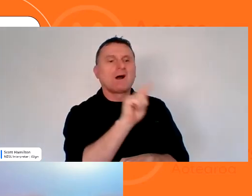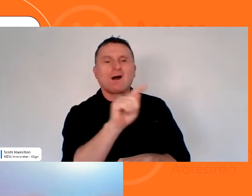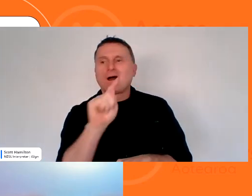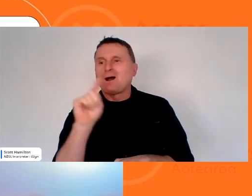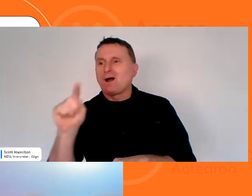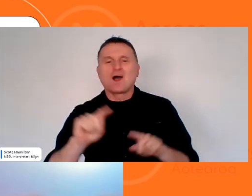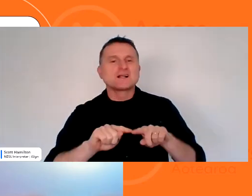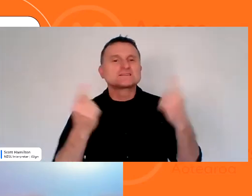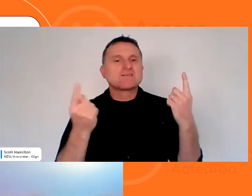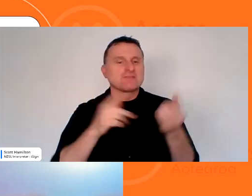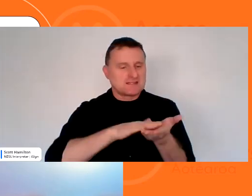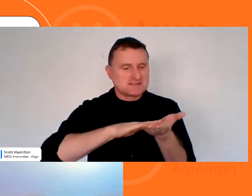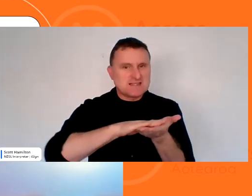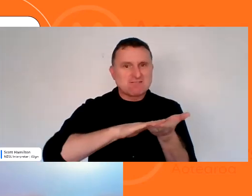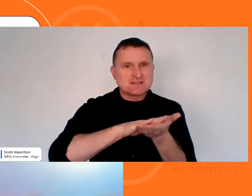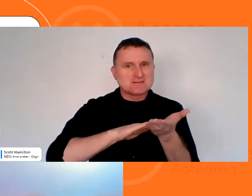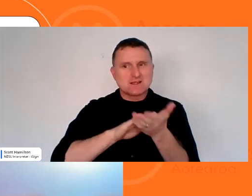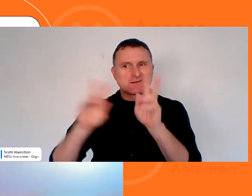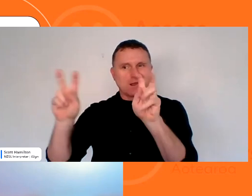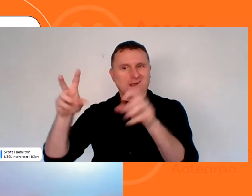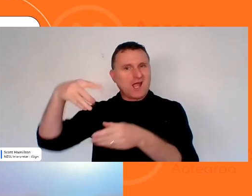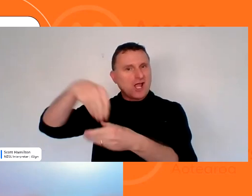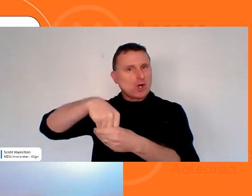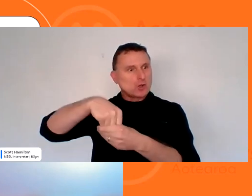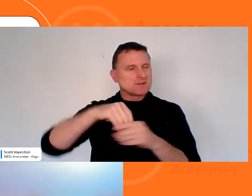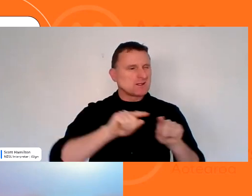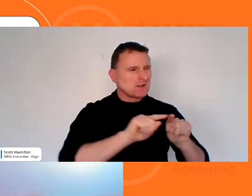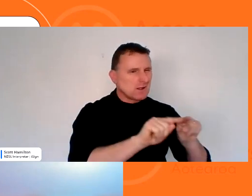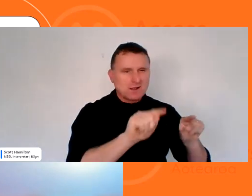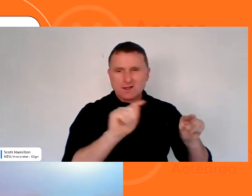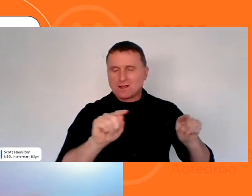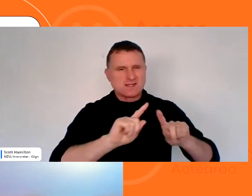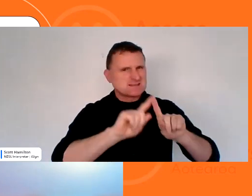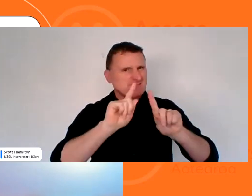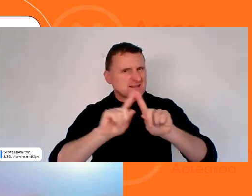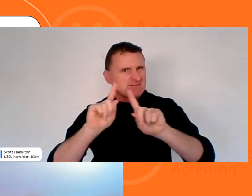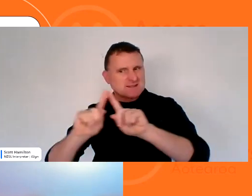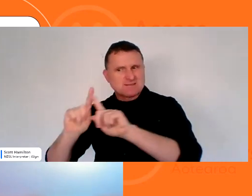of inclusion. So the definition of inclusion might have been putting